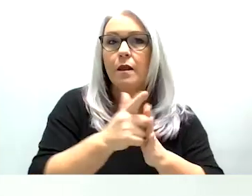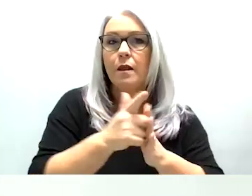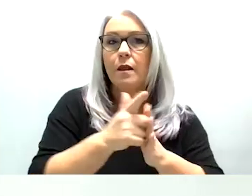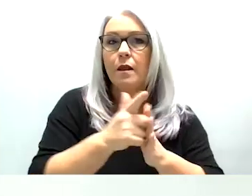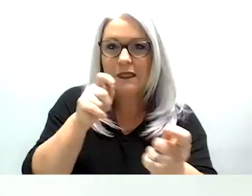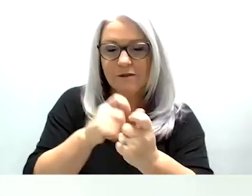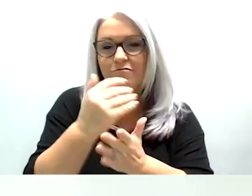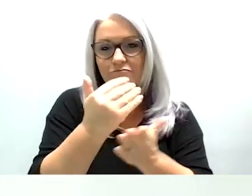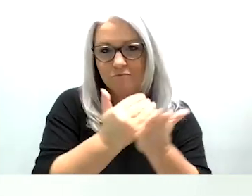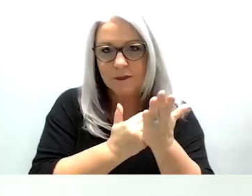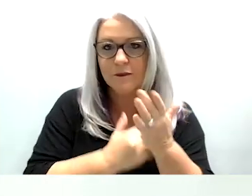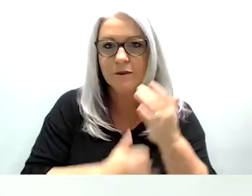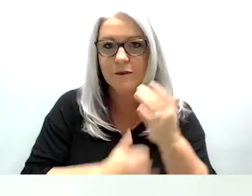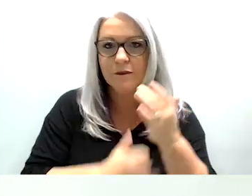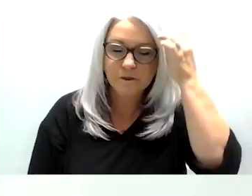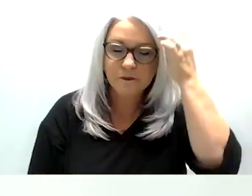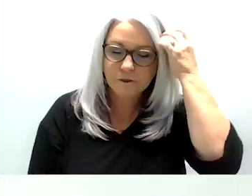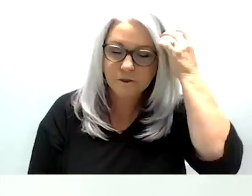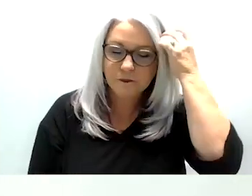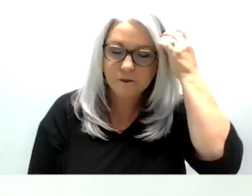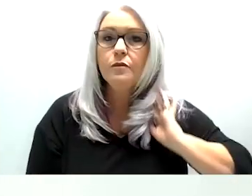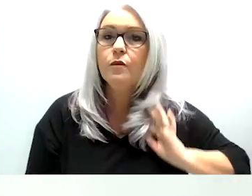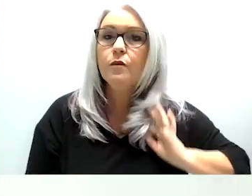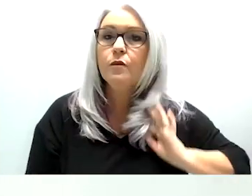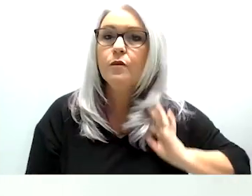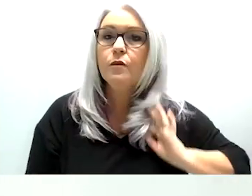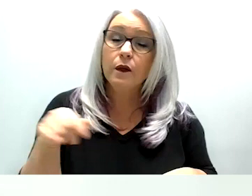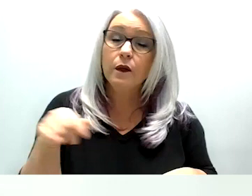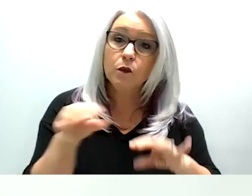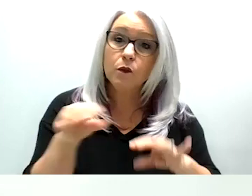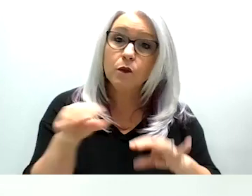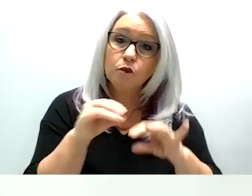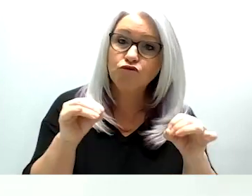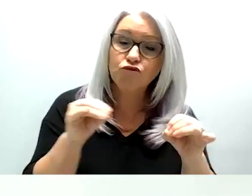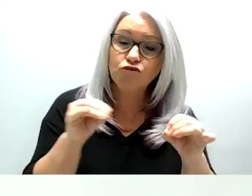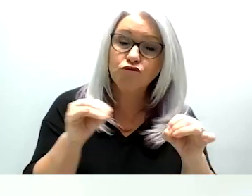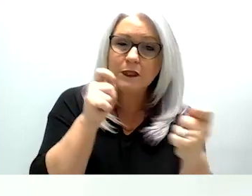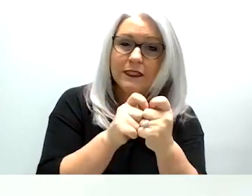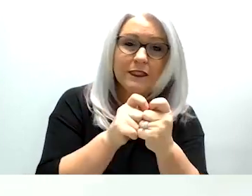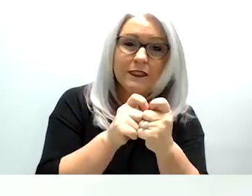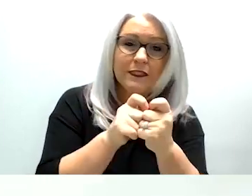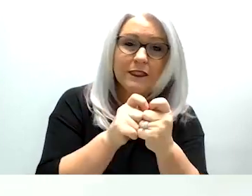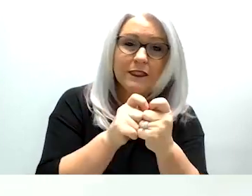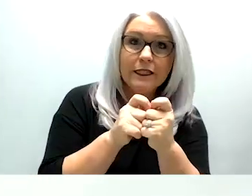specifically list. And there is no specific definition of what is or isn't reasonable. But we